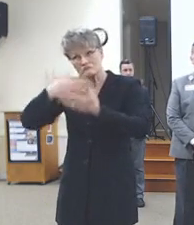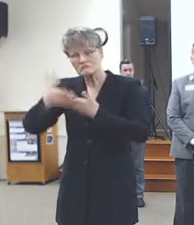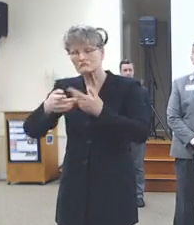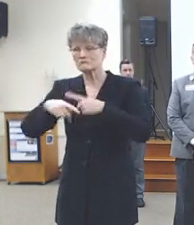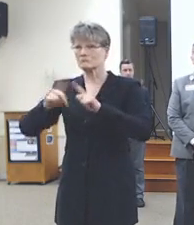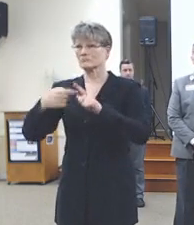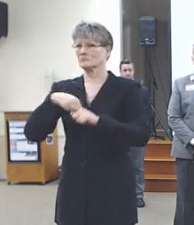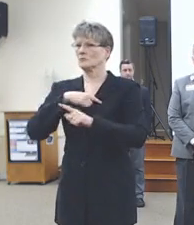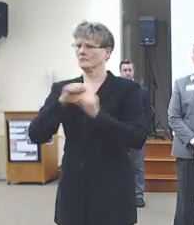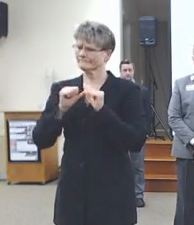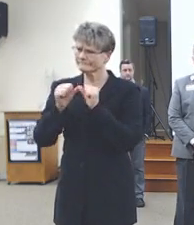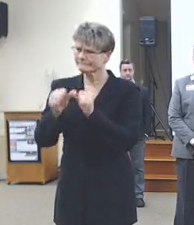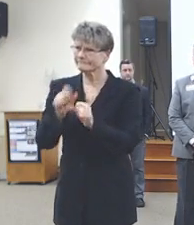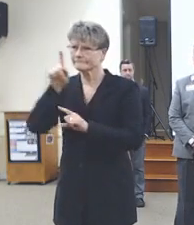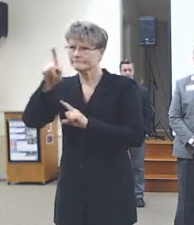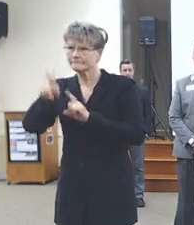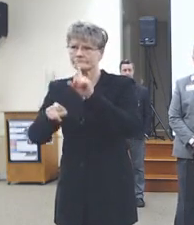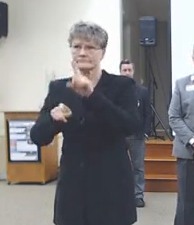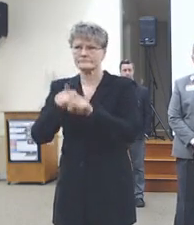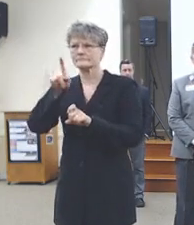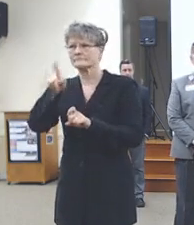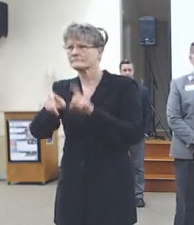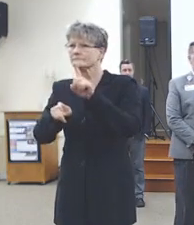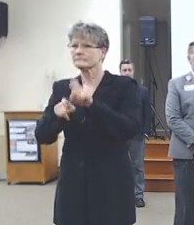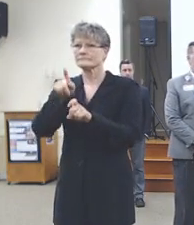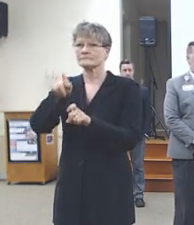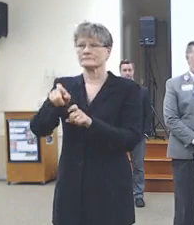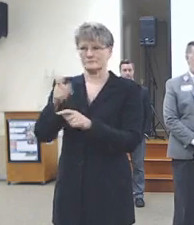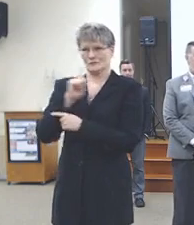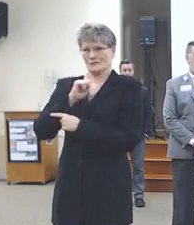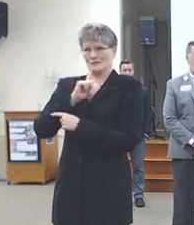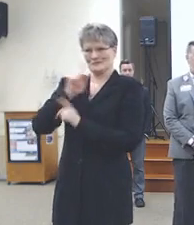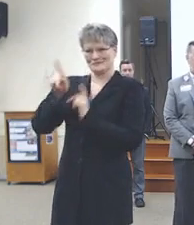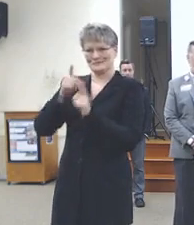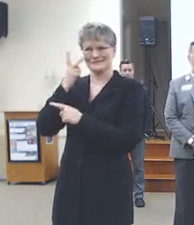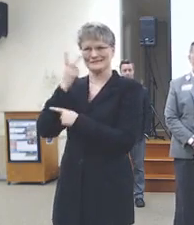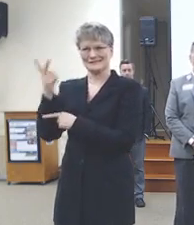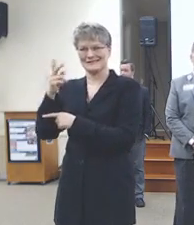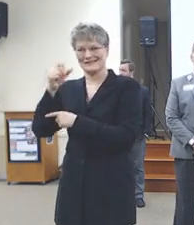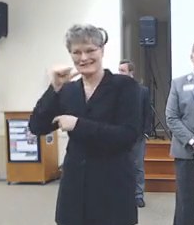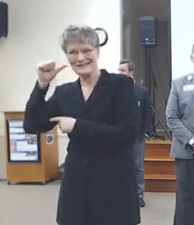ask, you know, I'm sure people saw a picture on Facebook yesterday asking